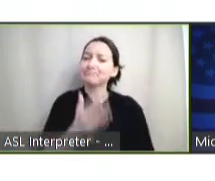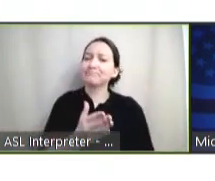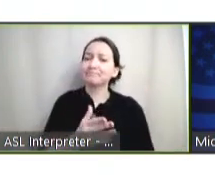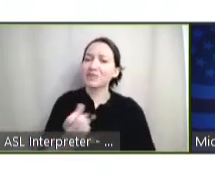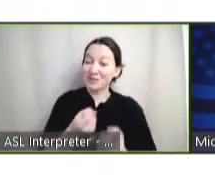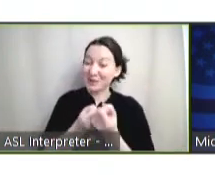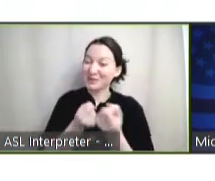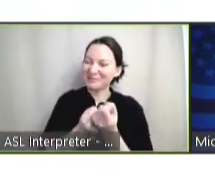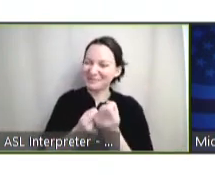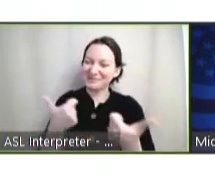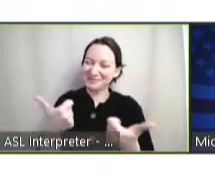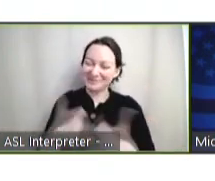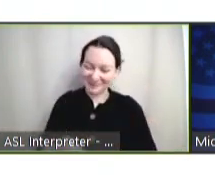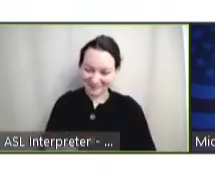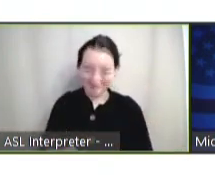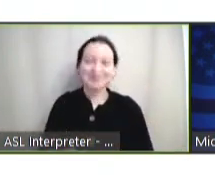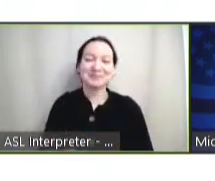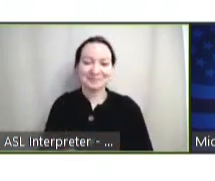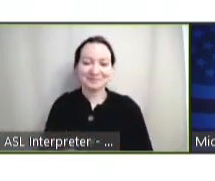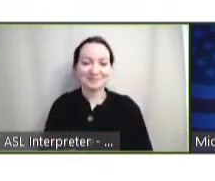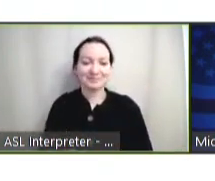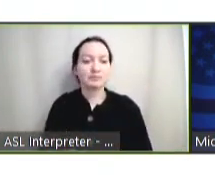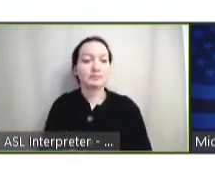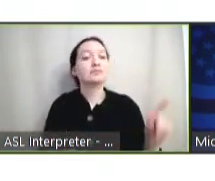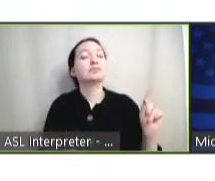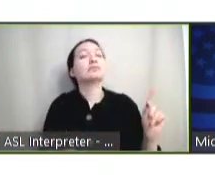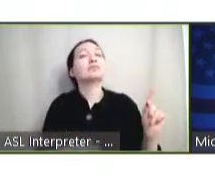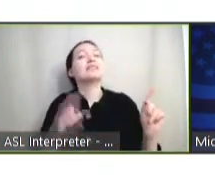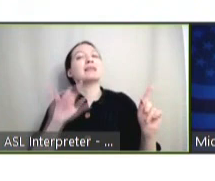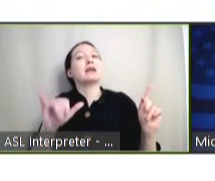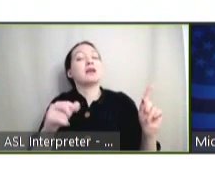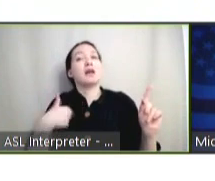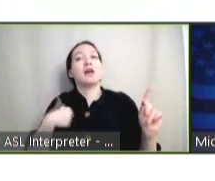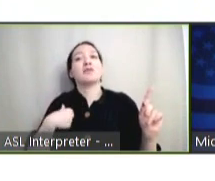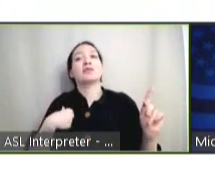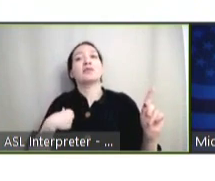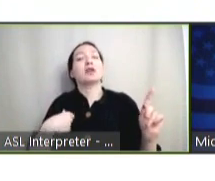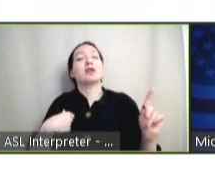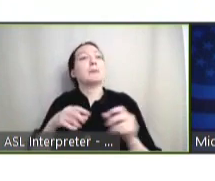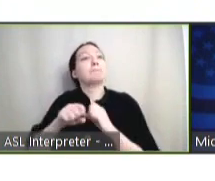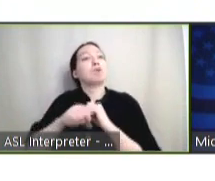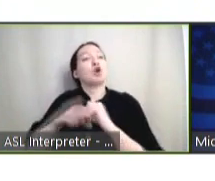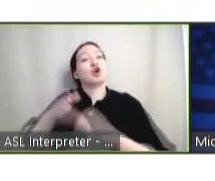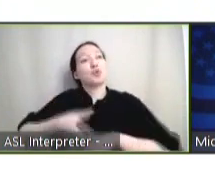Emily Gee: So, we have at Center for American Progress, we have advocated for moving